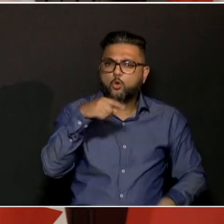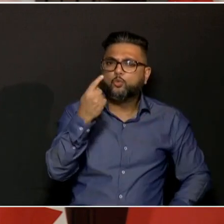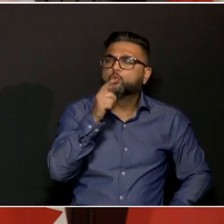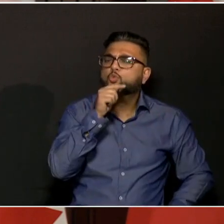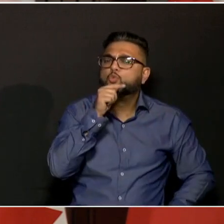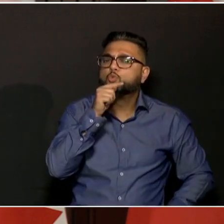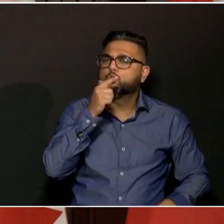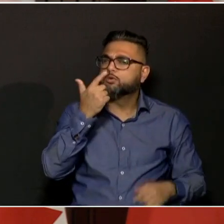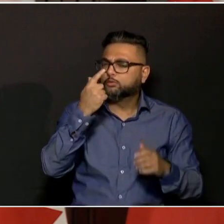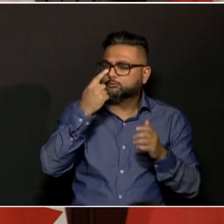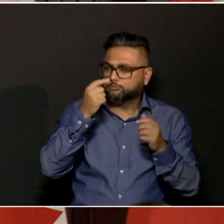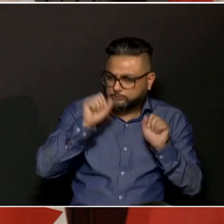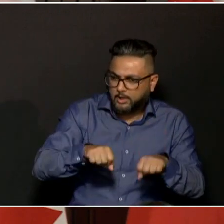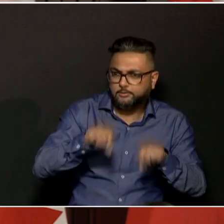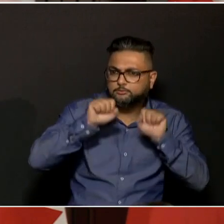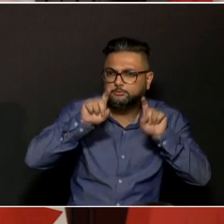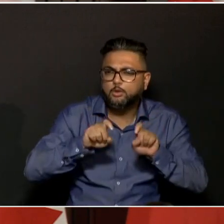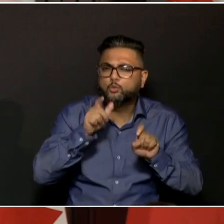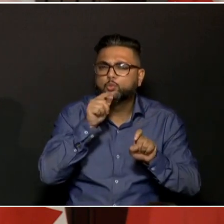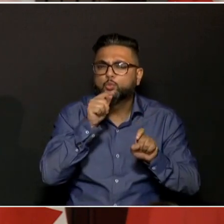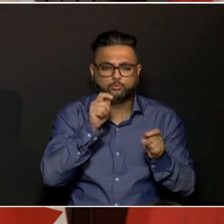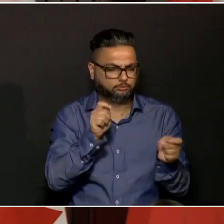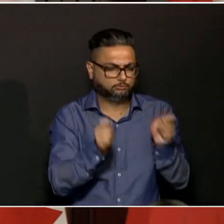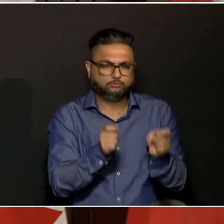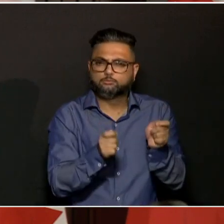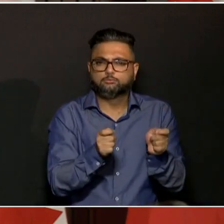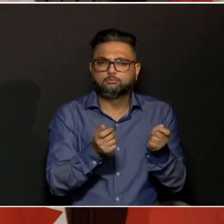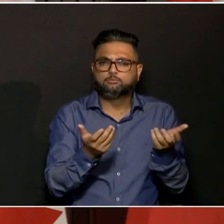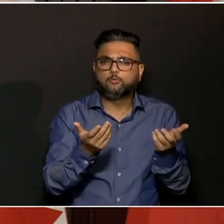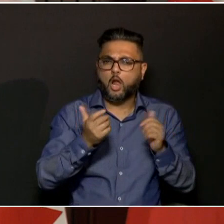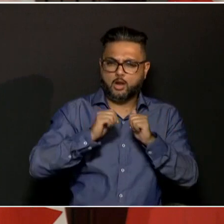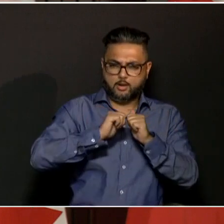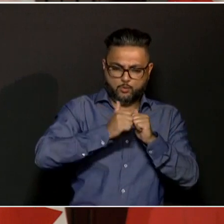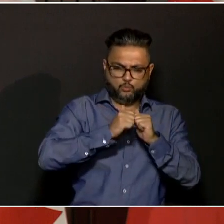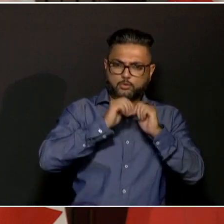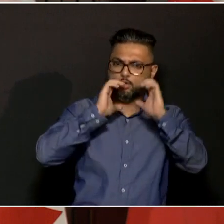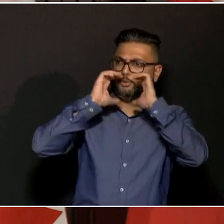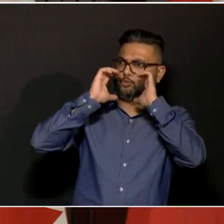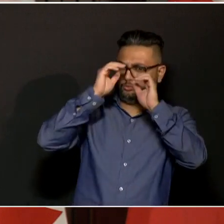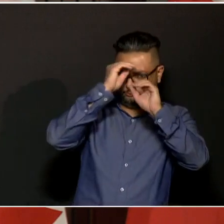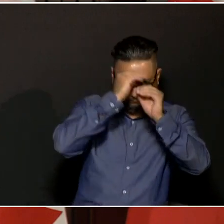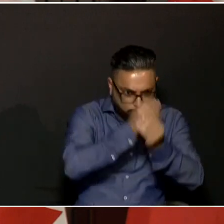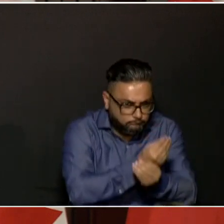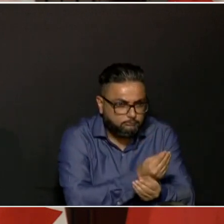that anyone who needs a test to get a test this has changed and it seems it would take time